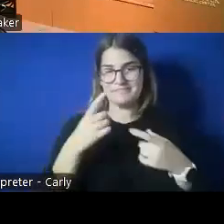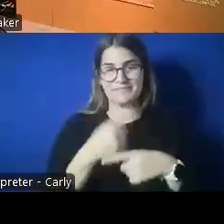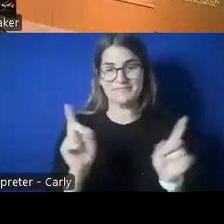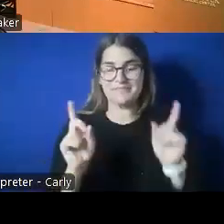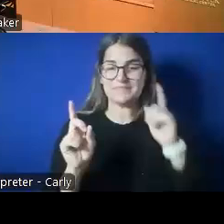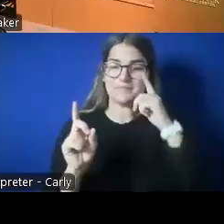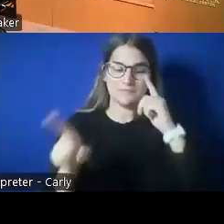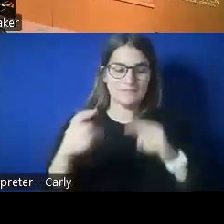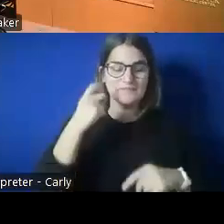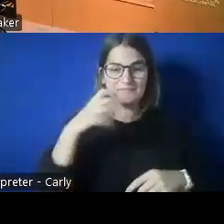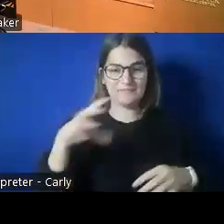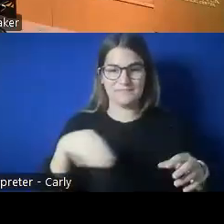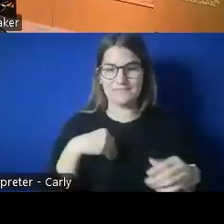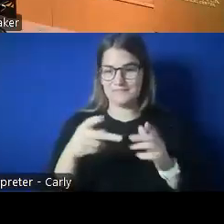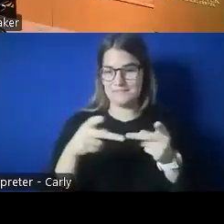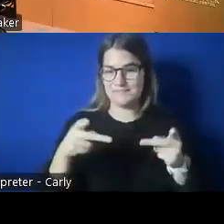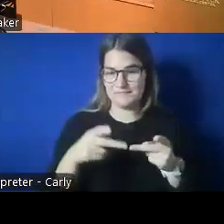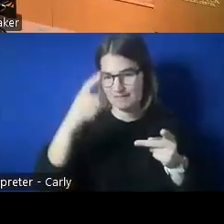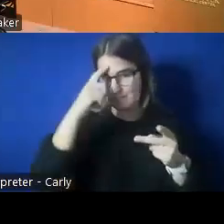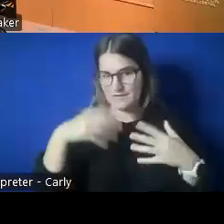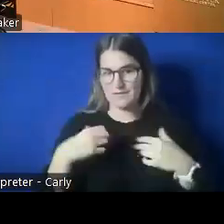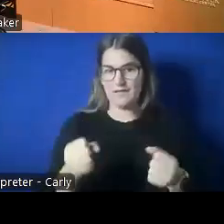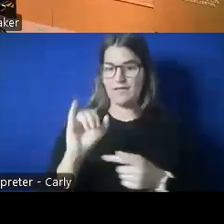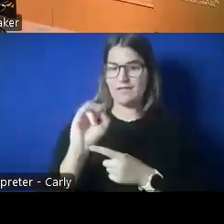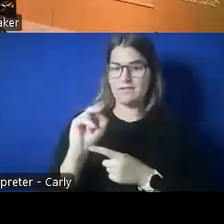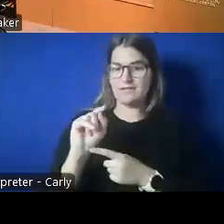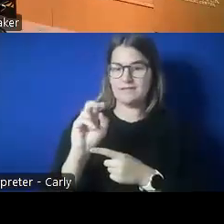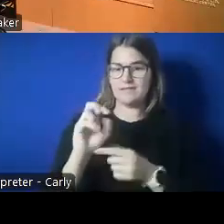recently accepted a position as a mental health intake coordinator with us so she's transitioning